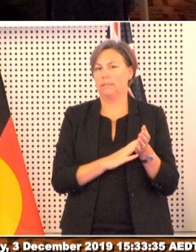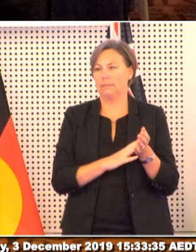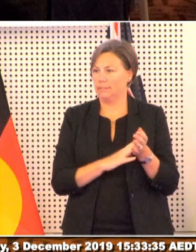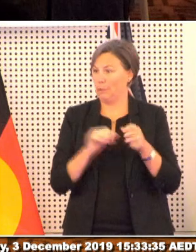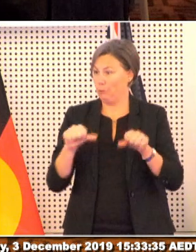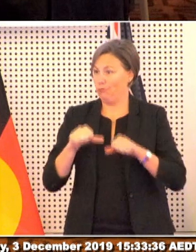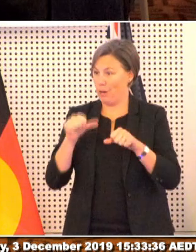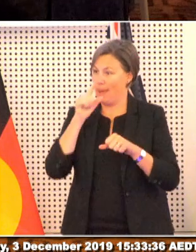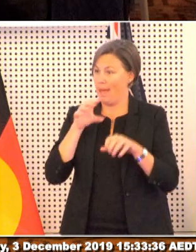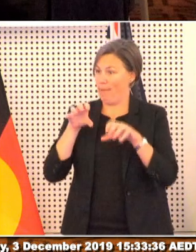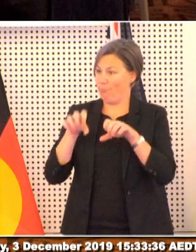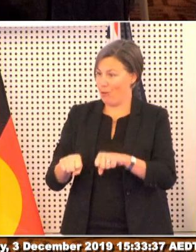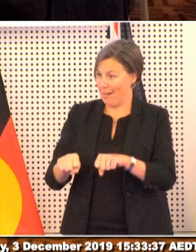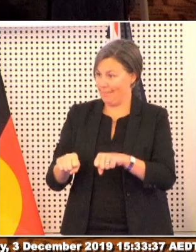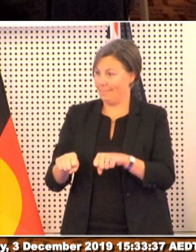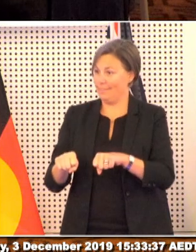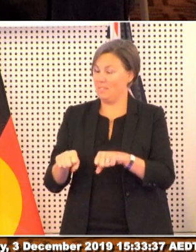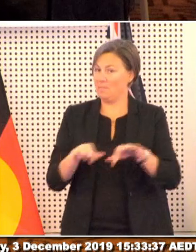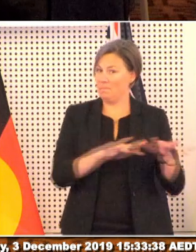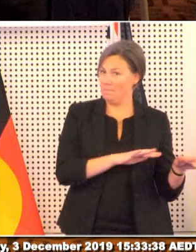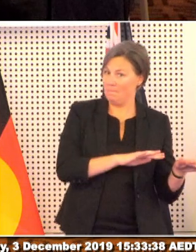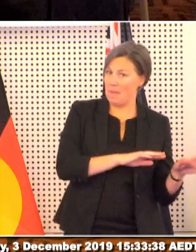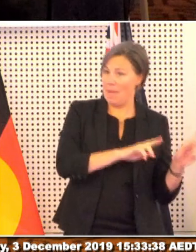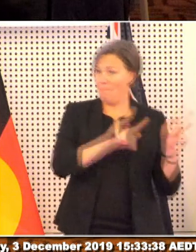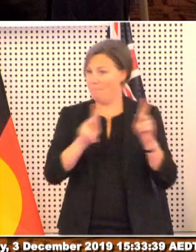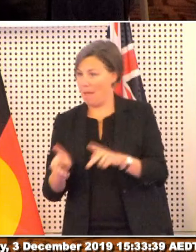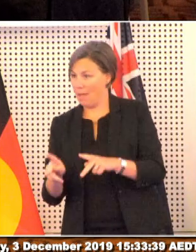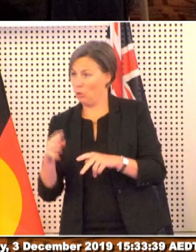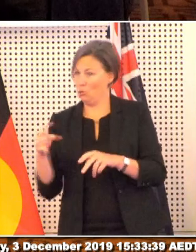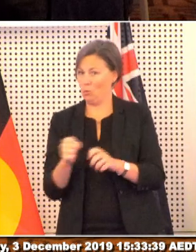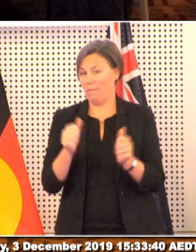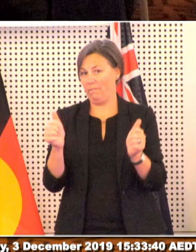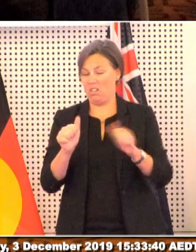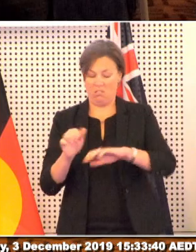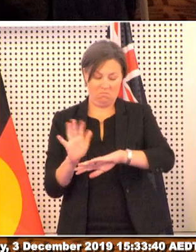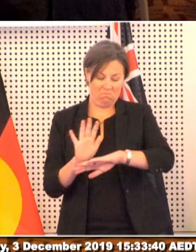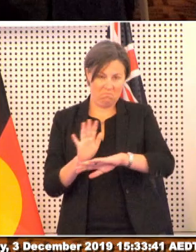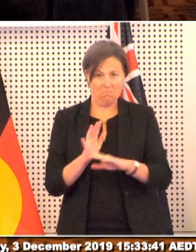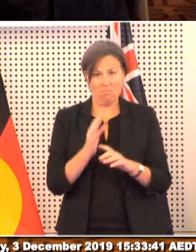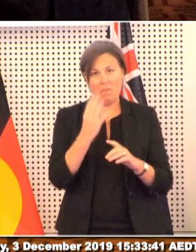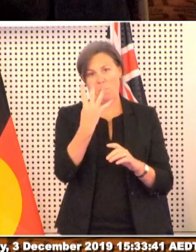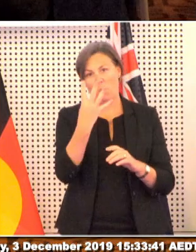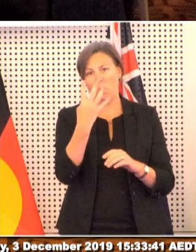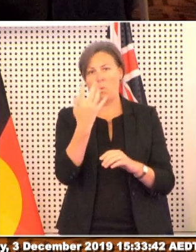We will come back and we should then expect to finish for today between 4 and 4.15. Yes. Thank you.